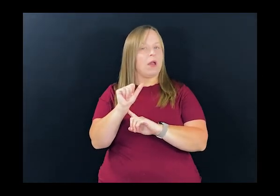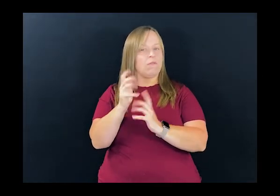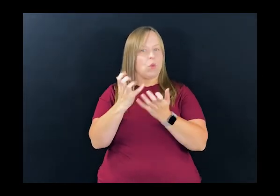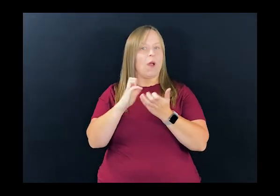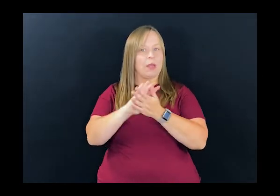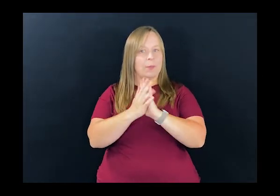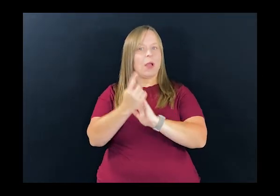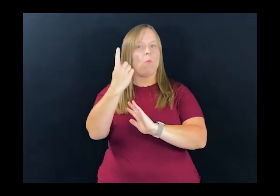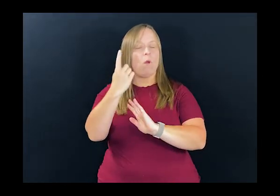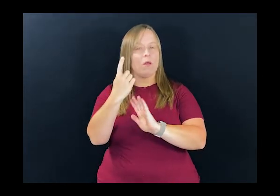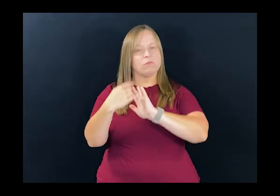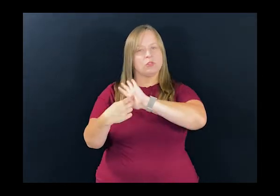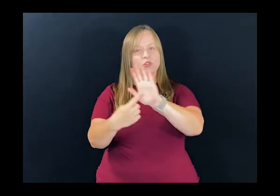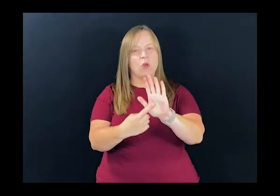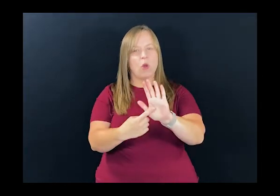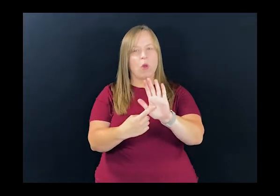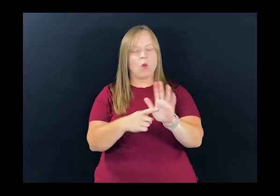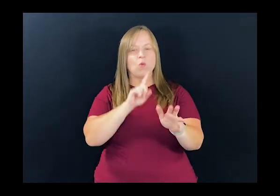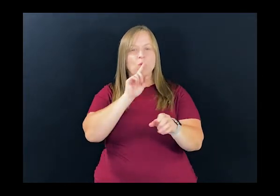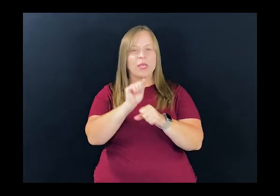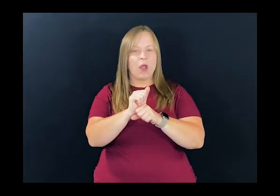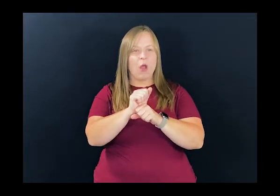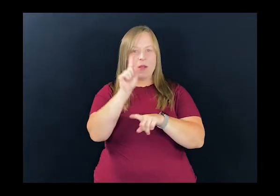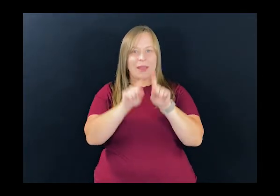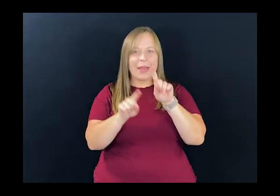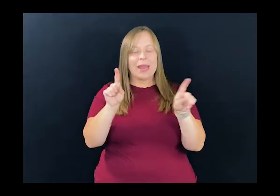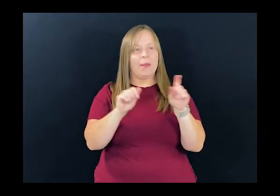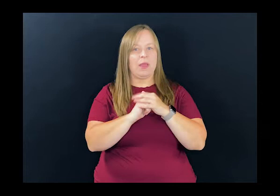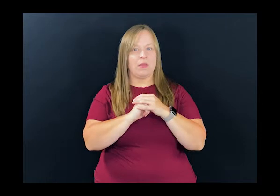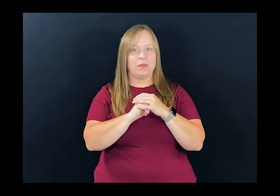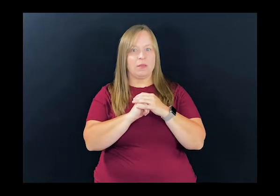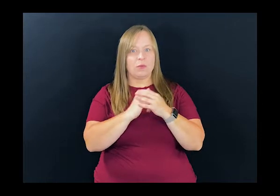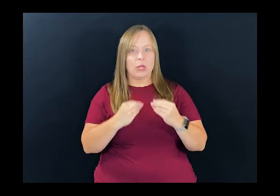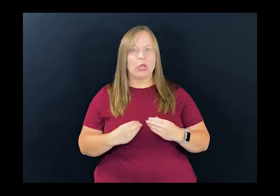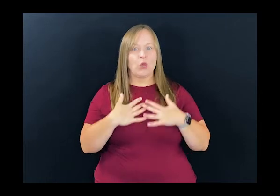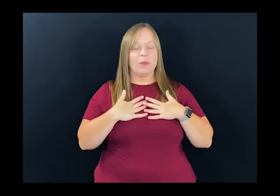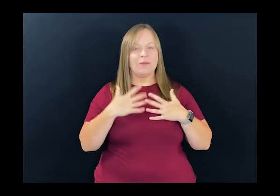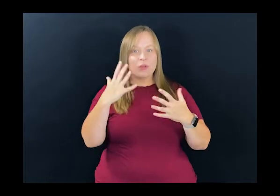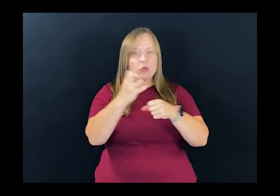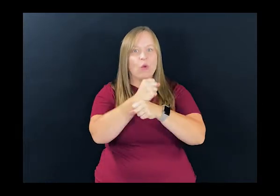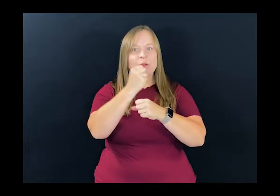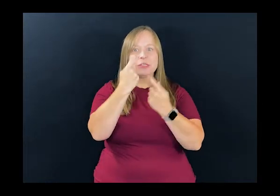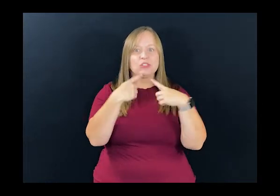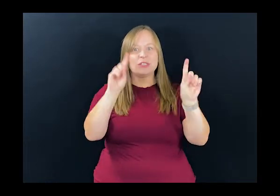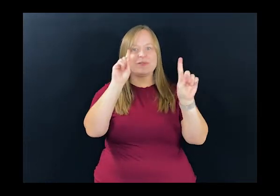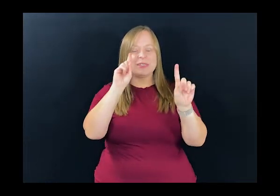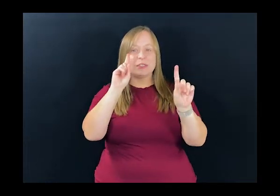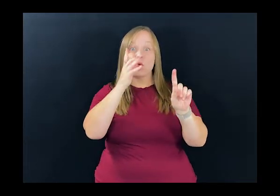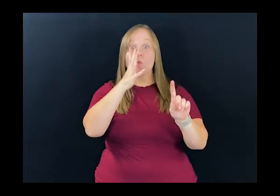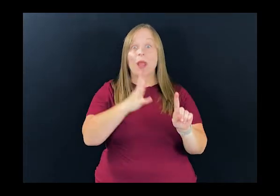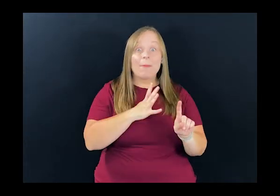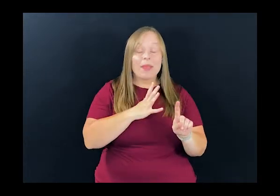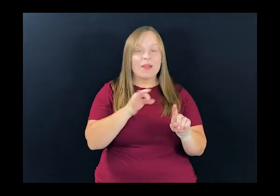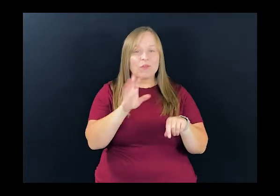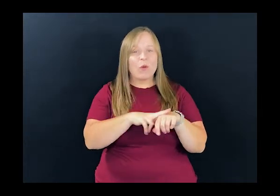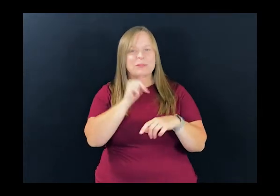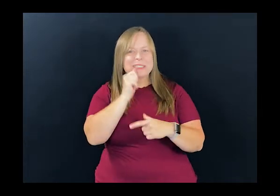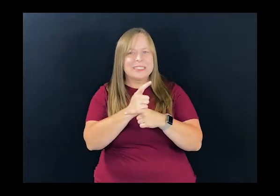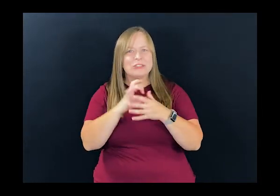And so we wanted to just show that we are dynamic. We're illuminating, victorious, achieving women, of course, but sisters